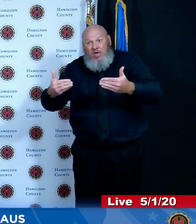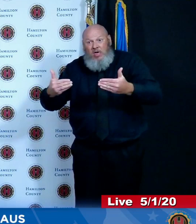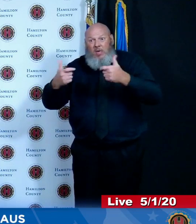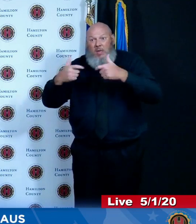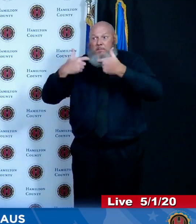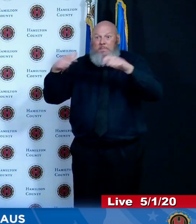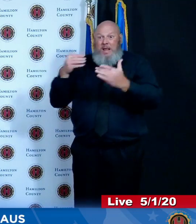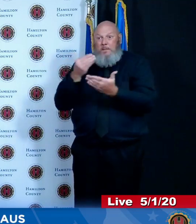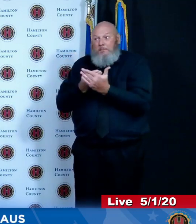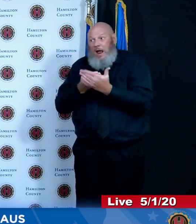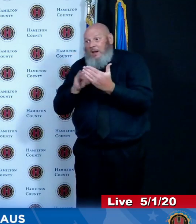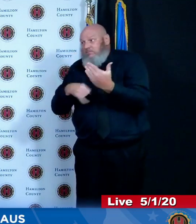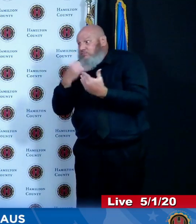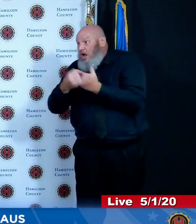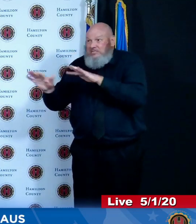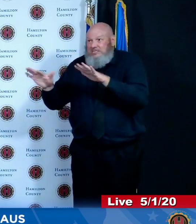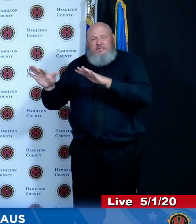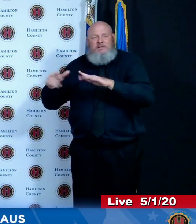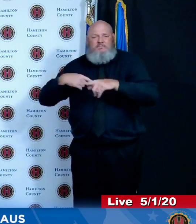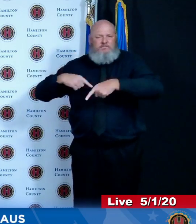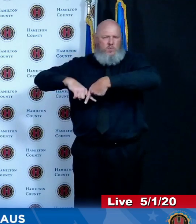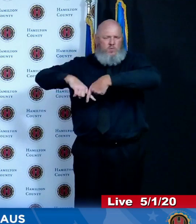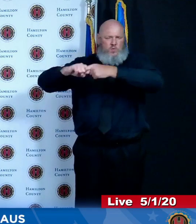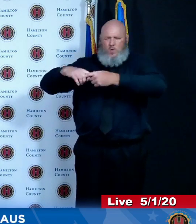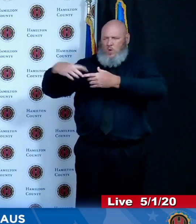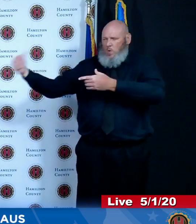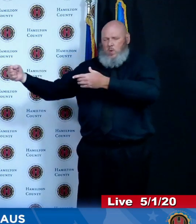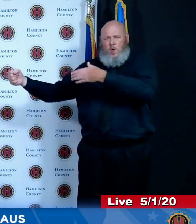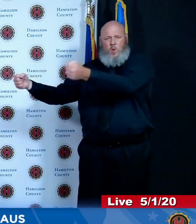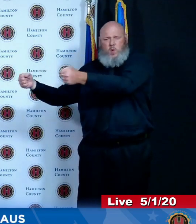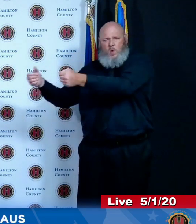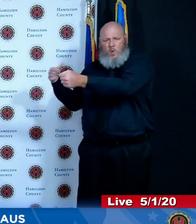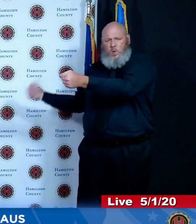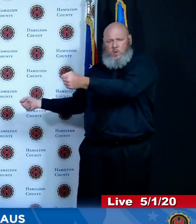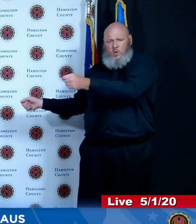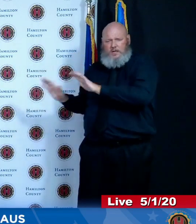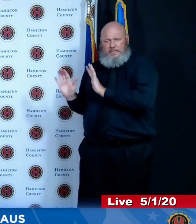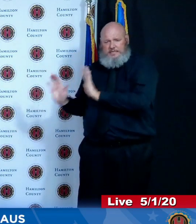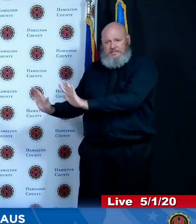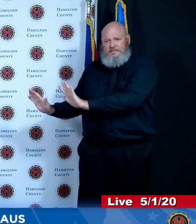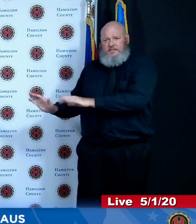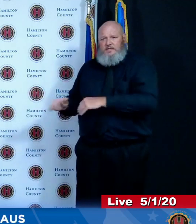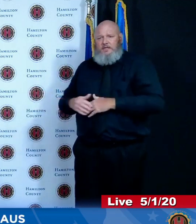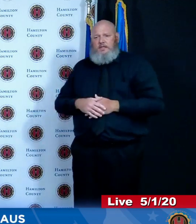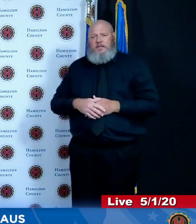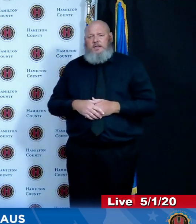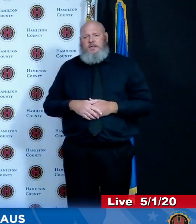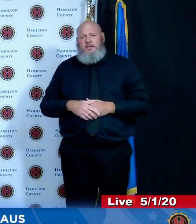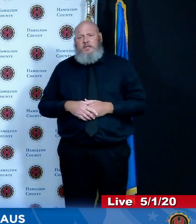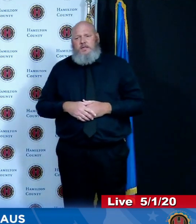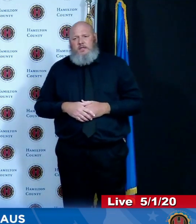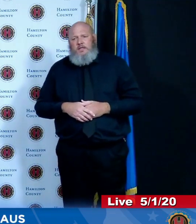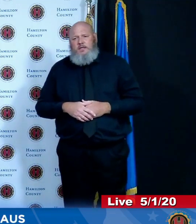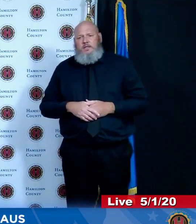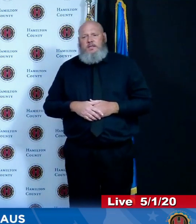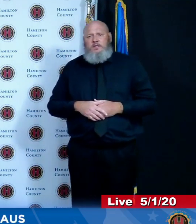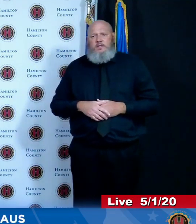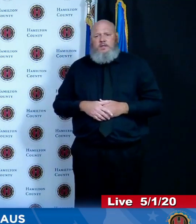that we know are important concrete repair and waterproofing to make sure we don't have to spend more later because we didn't do what we know know we need